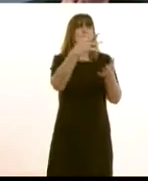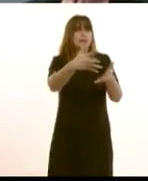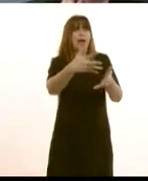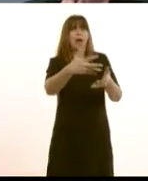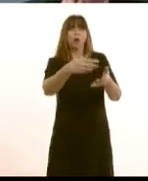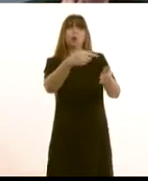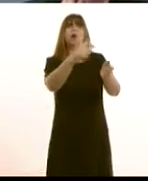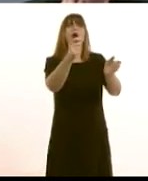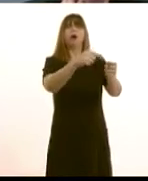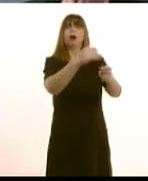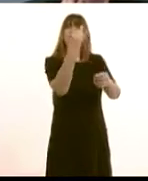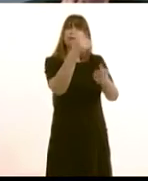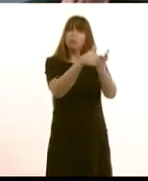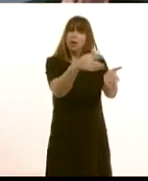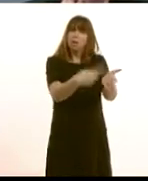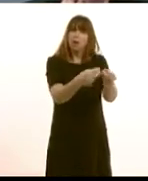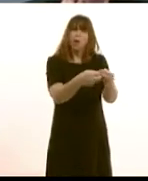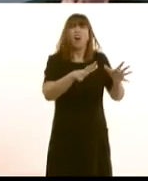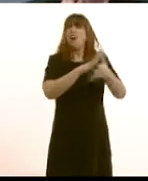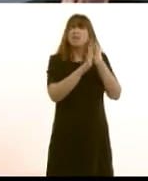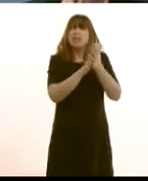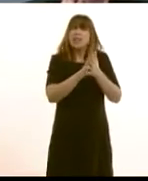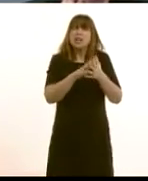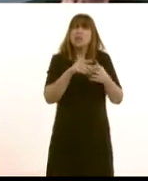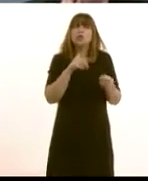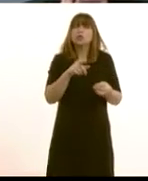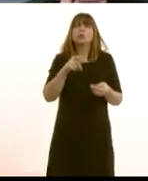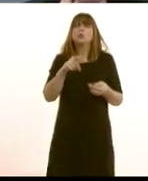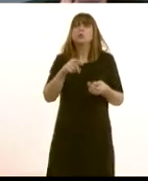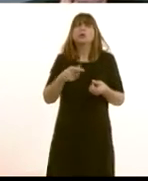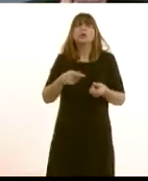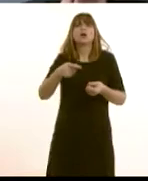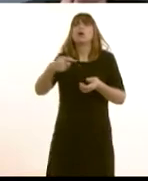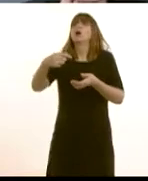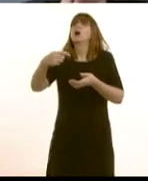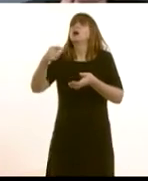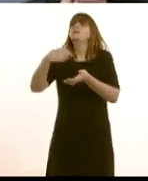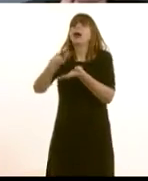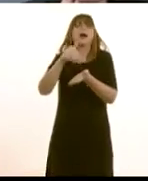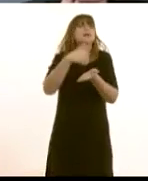was sold for as well. This is all land that has been lost, money that has been lost, to